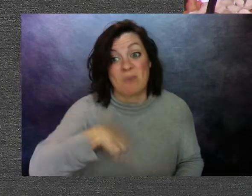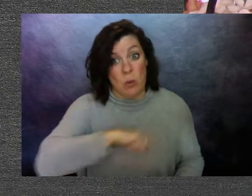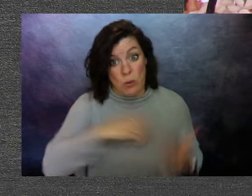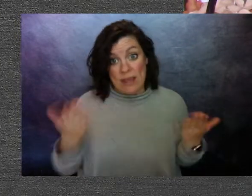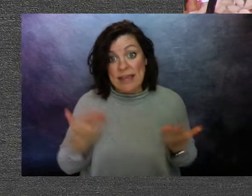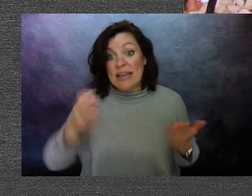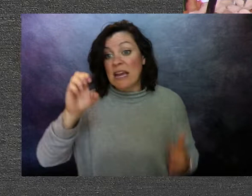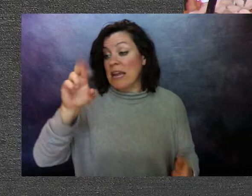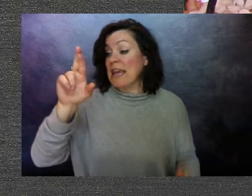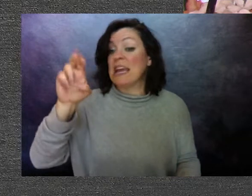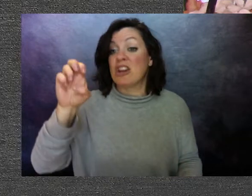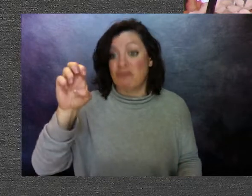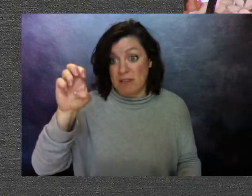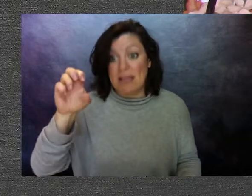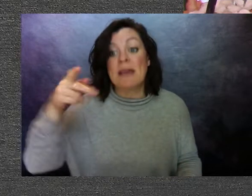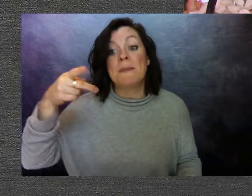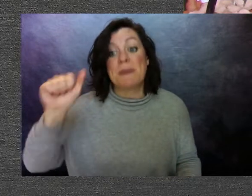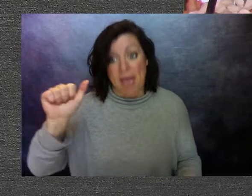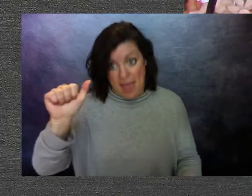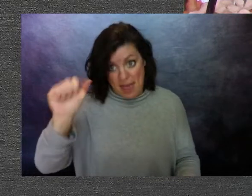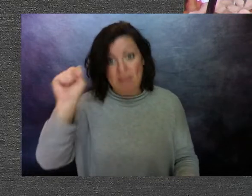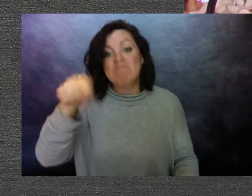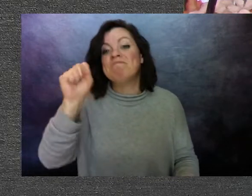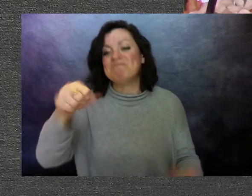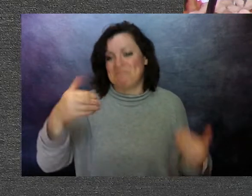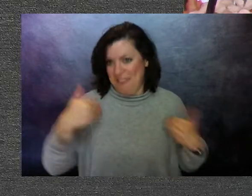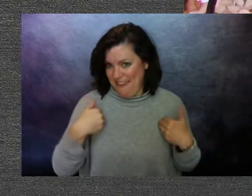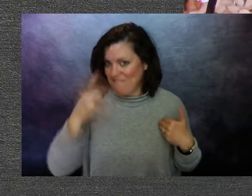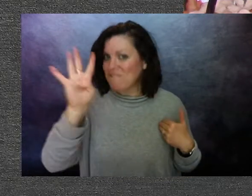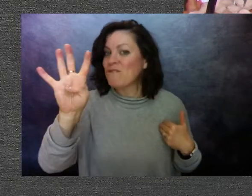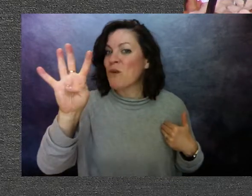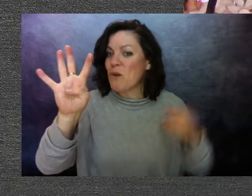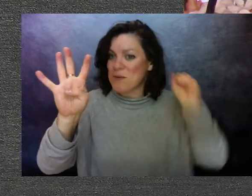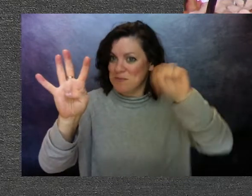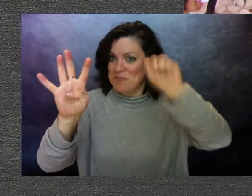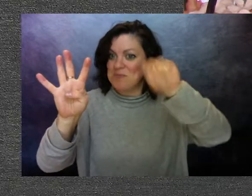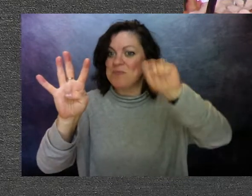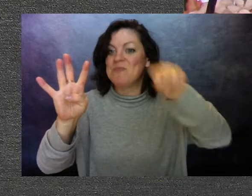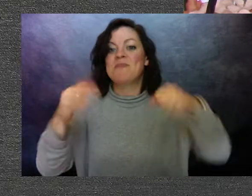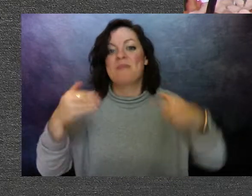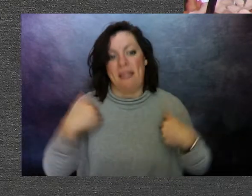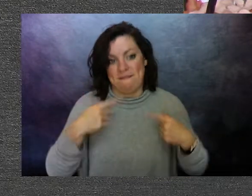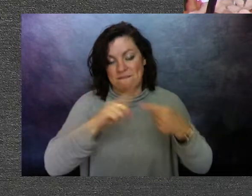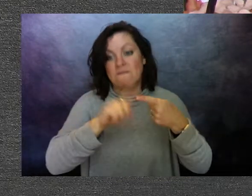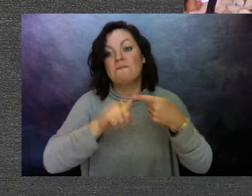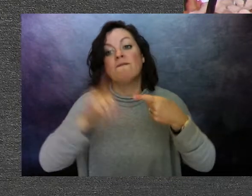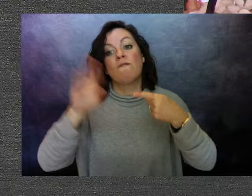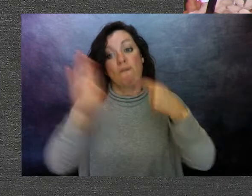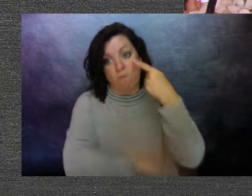where the news station is, there are four seasons, the four seasons we talked about, fall or autumn,